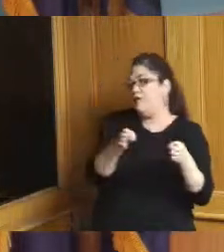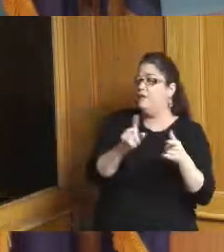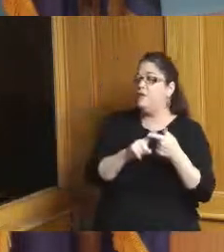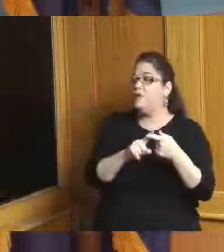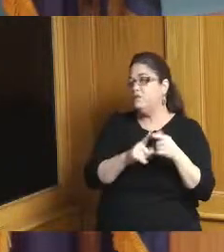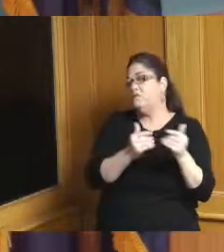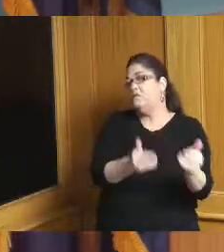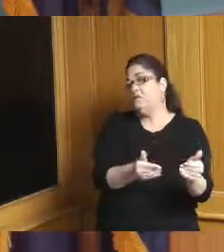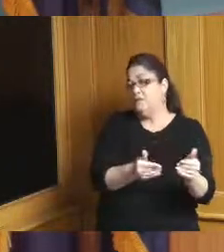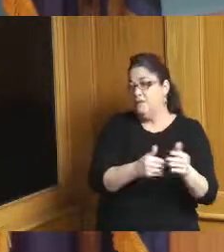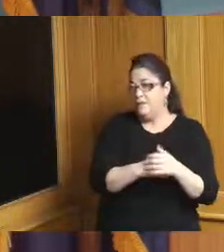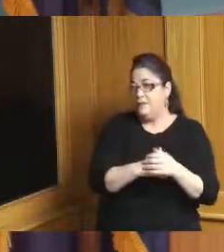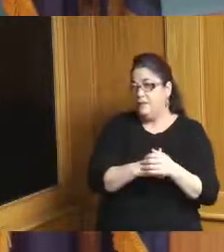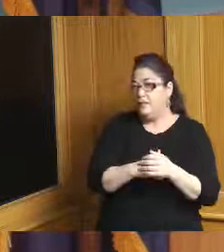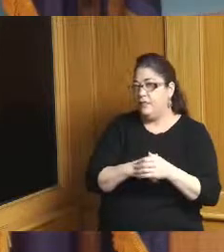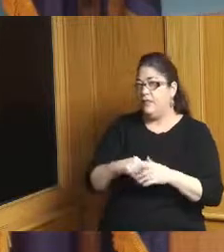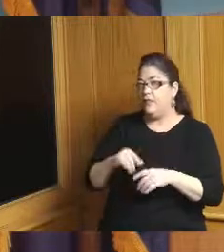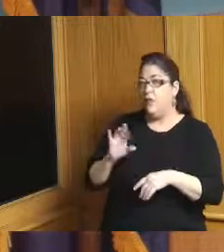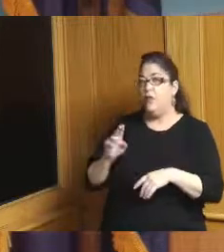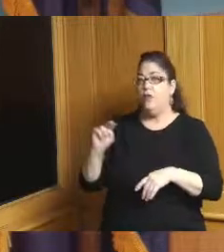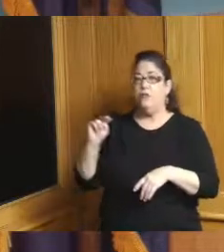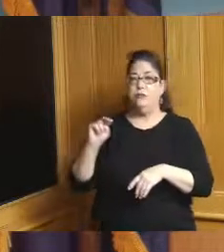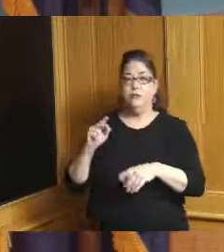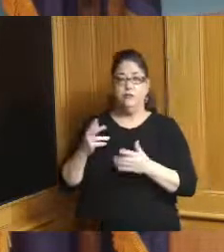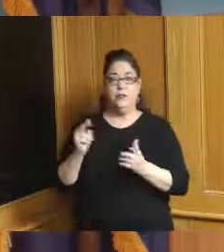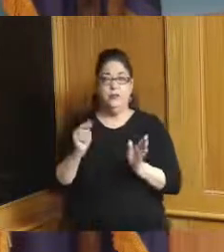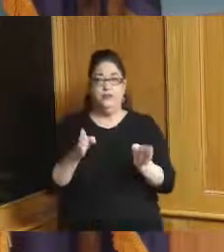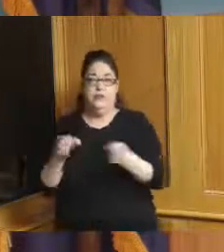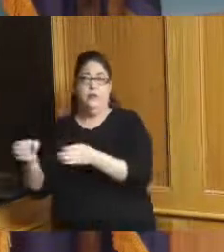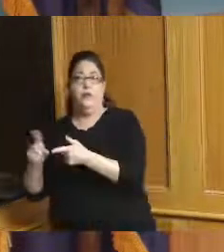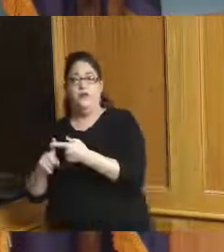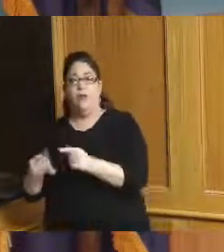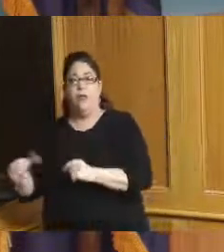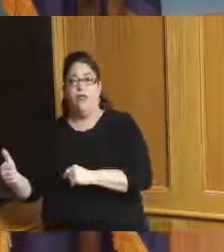because I know at first it probably was one way because we didn't have all of the information